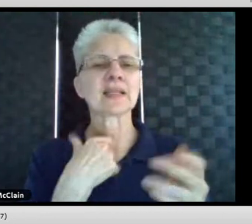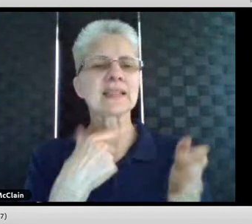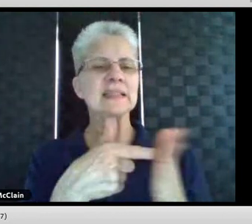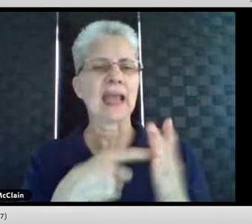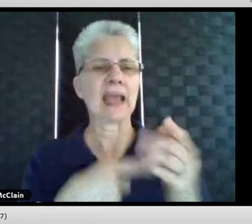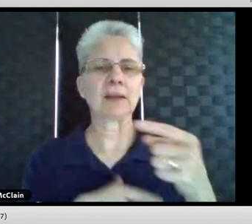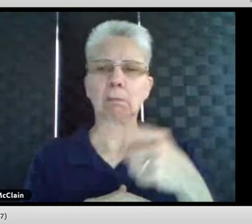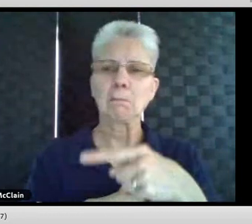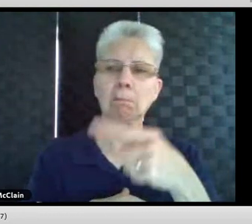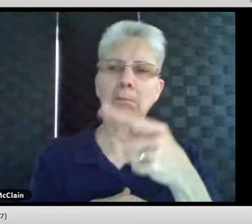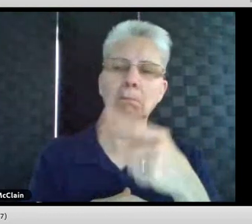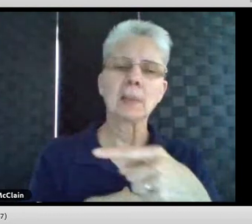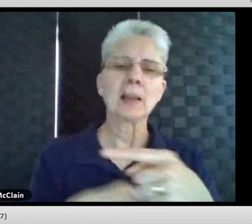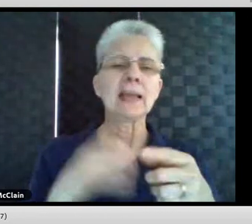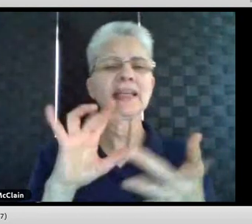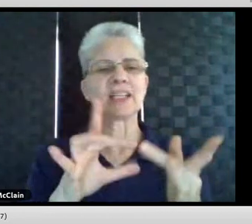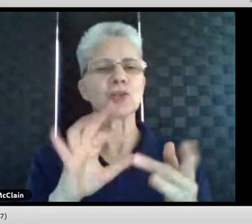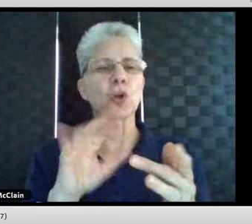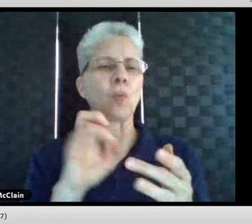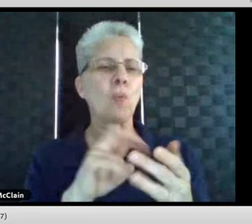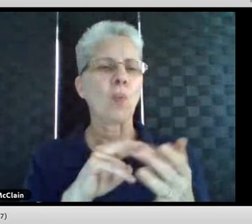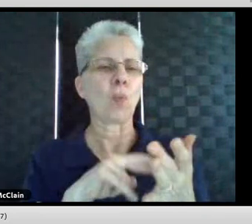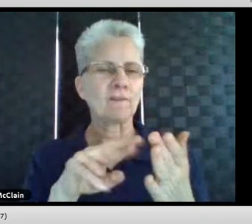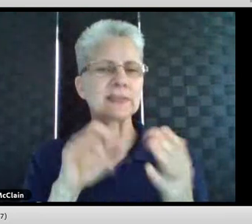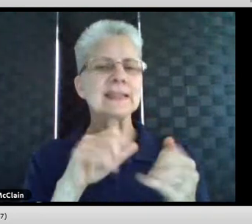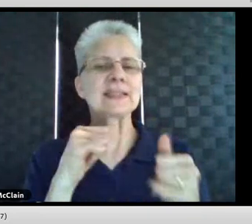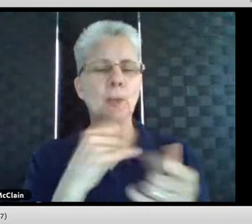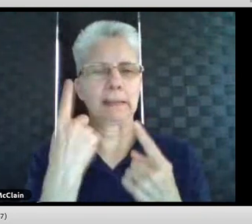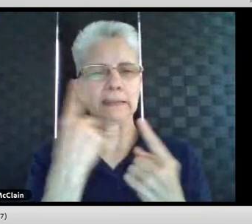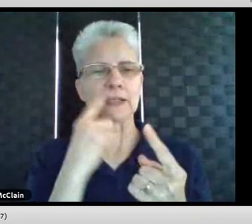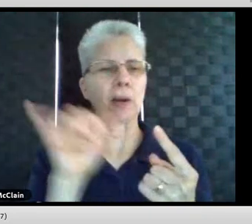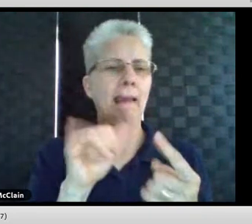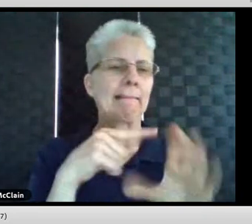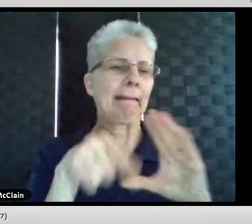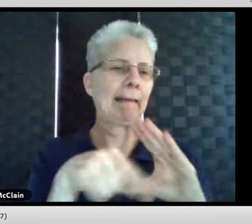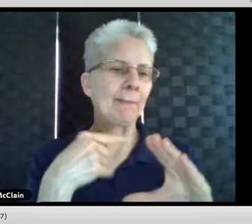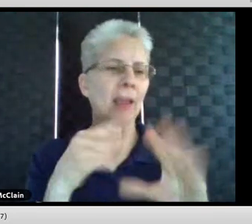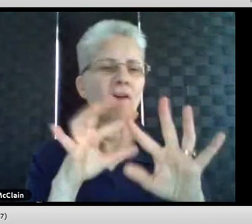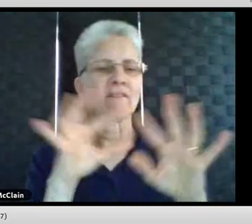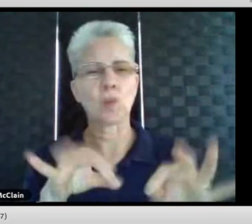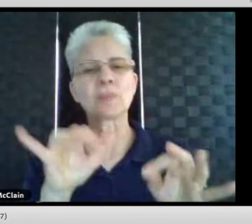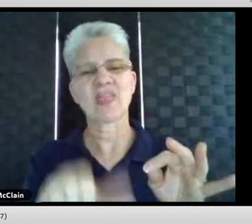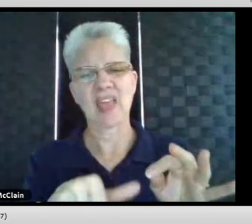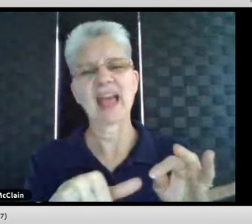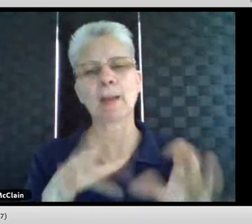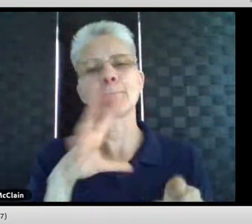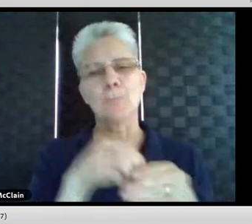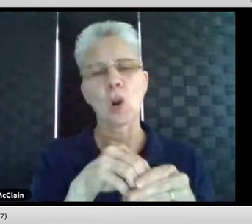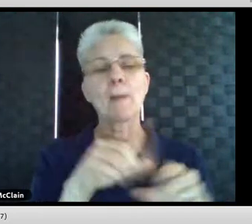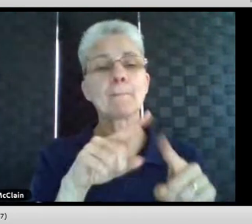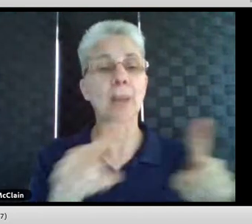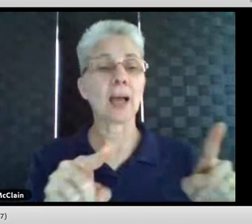You know, digital reference can still be considered things like e-mail and forms, right? That's still kind of part of it, but when we really talk about it,